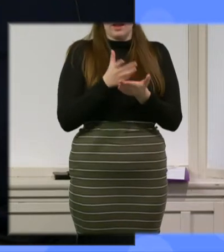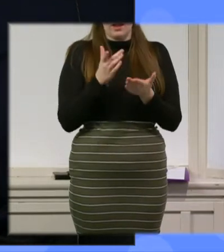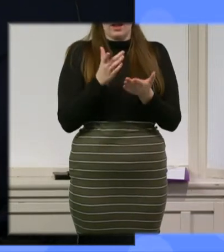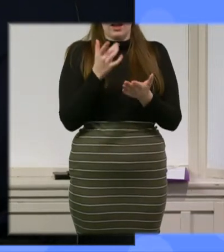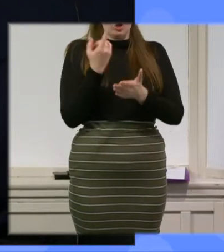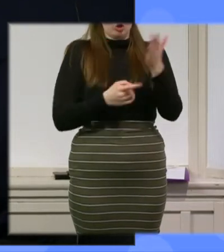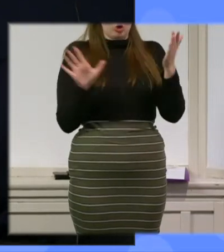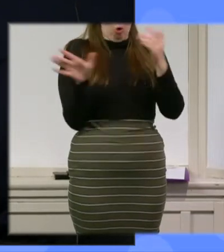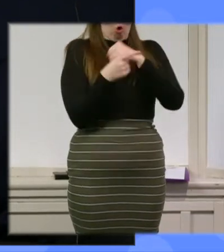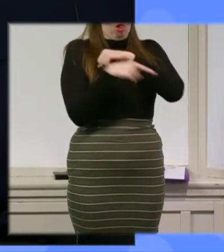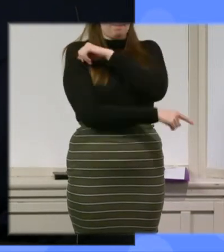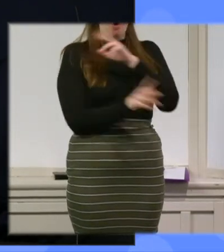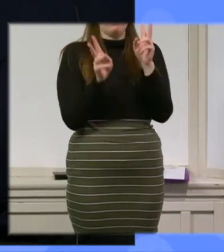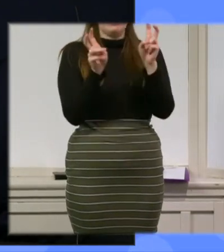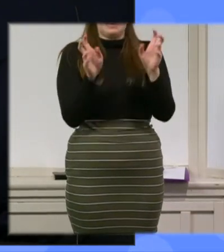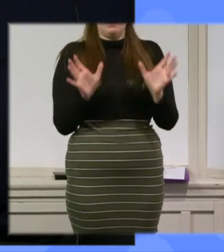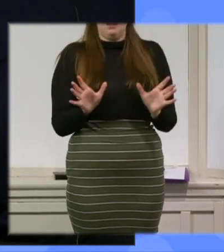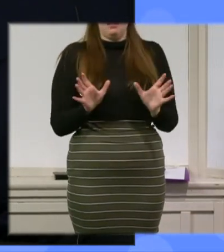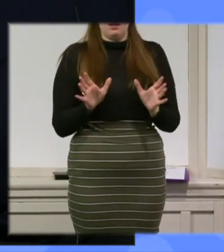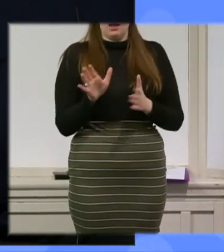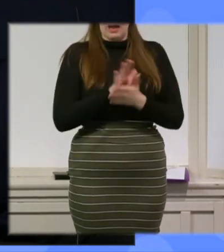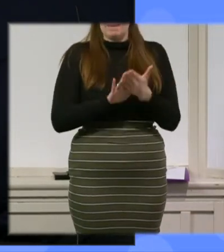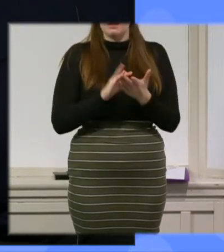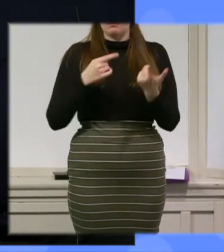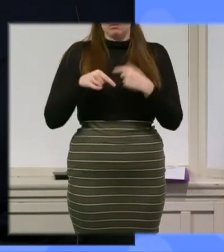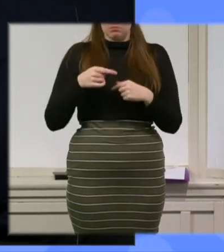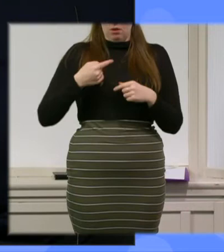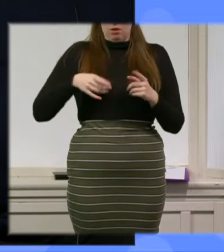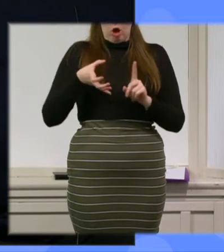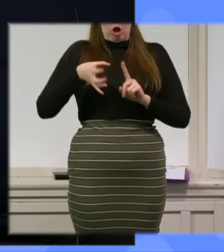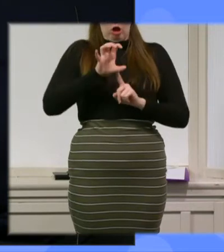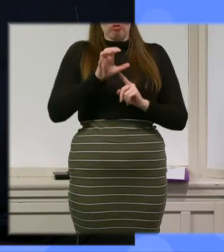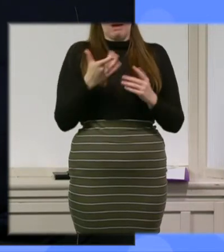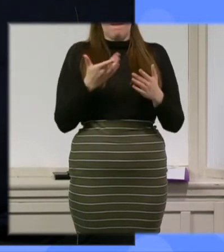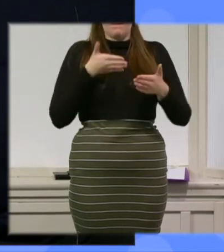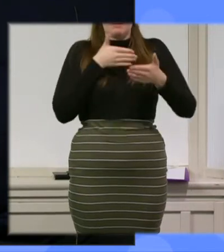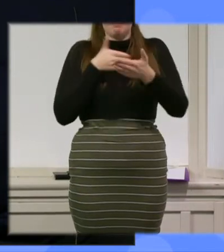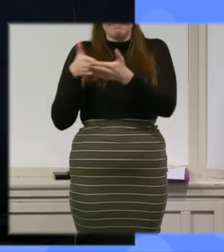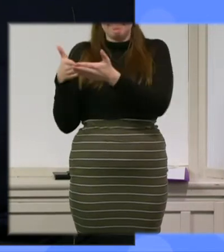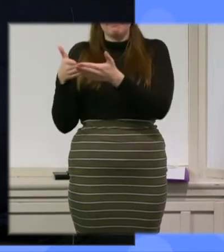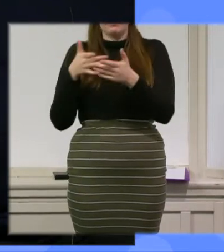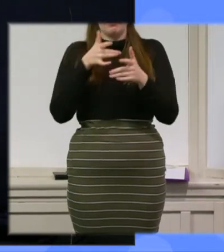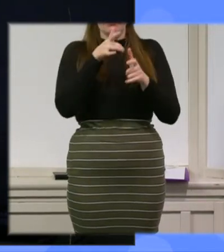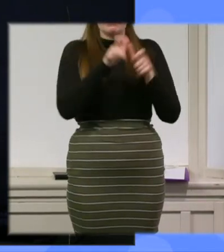poverty and and holds us back as a country and his citizens and it has a